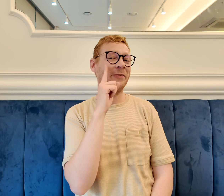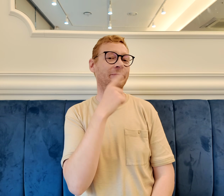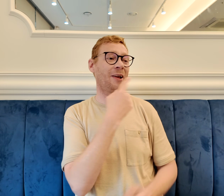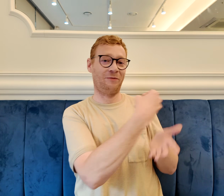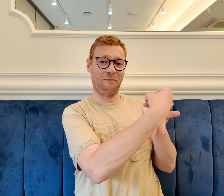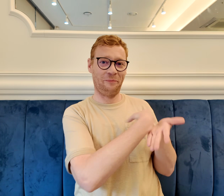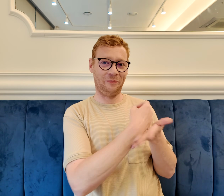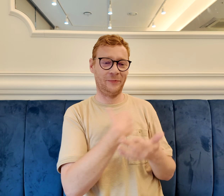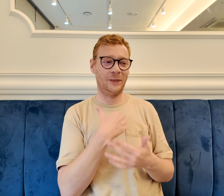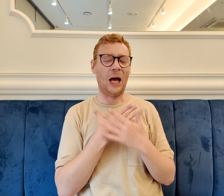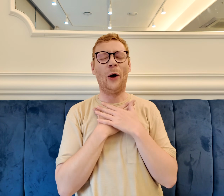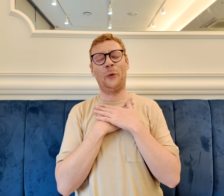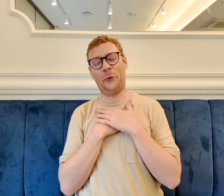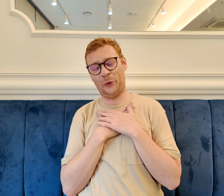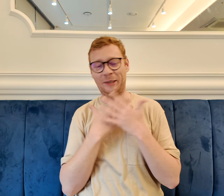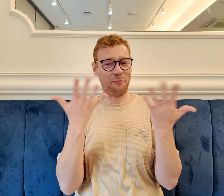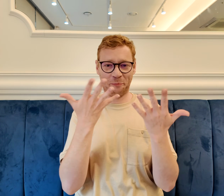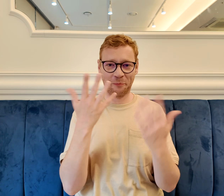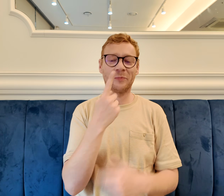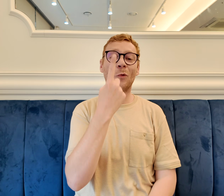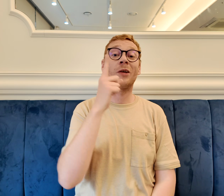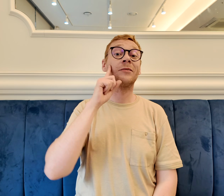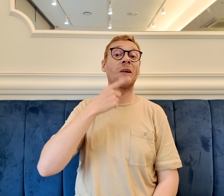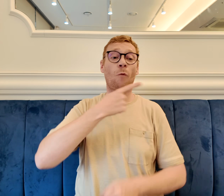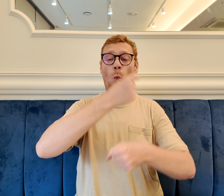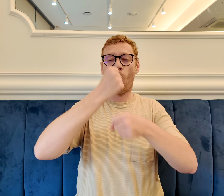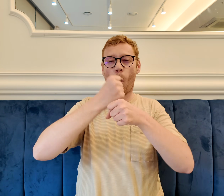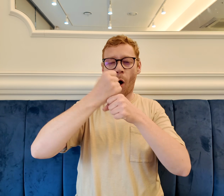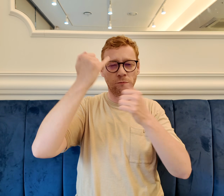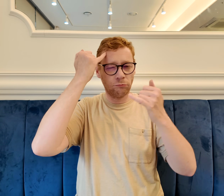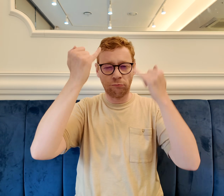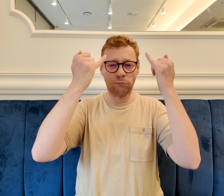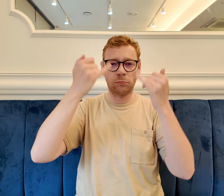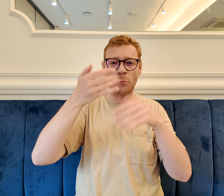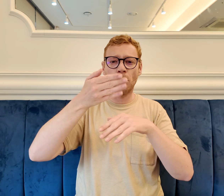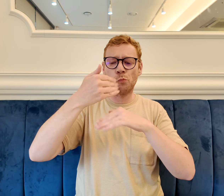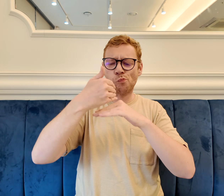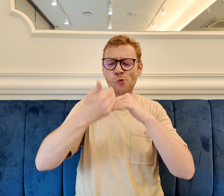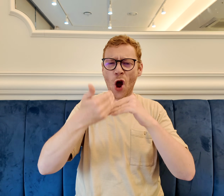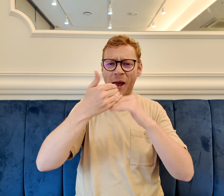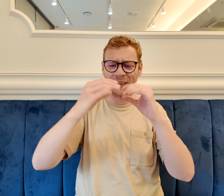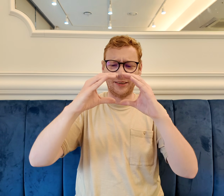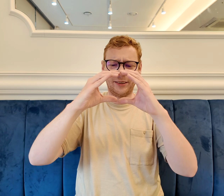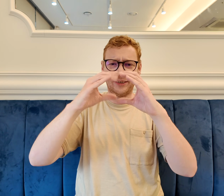a deaf person told me a story. Oh my... Phew... There was this deaf person. He was so full of ideas that